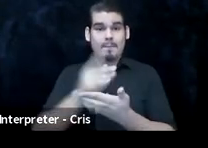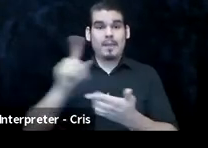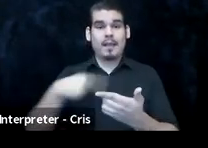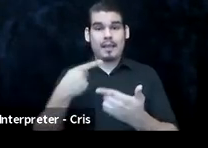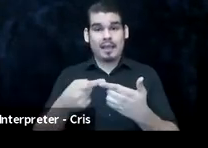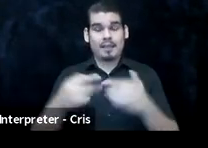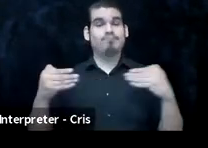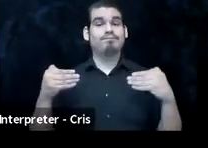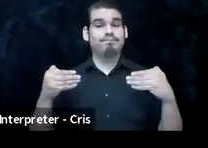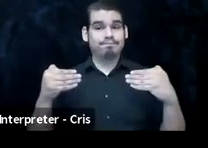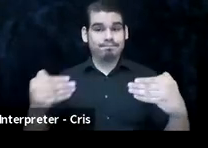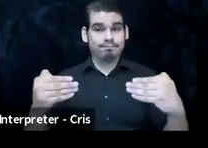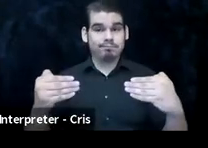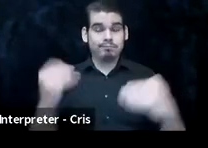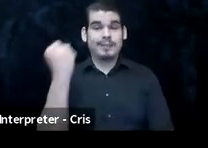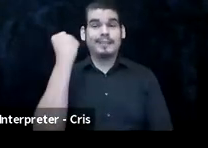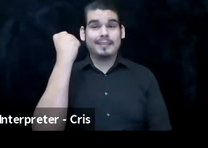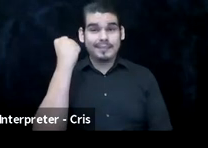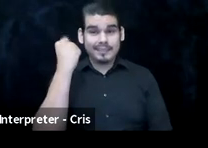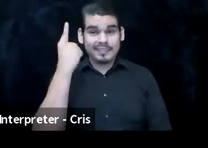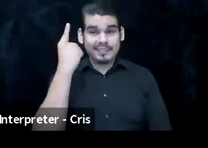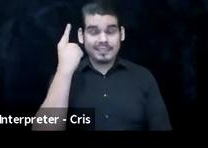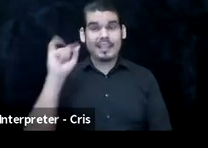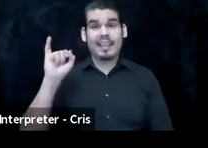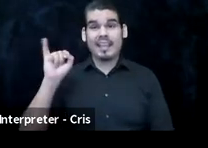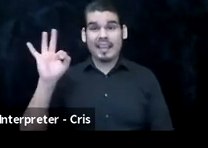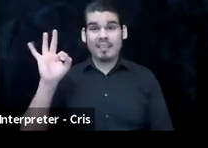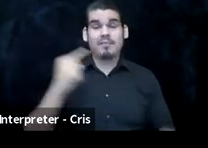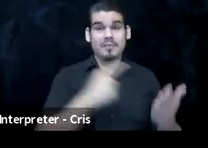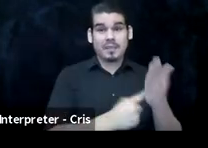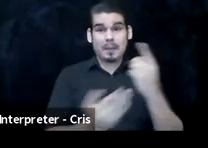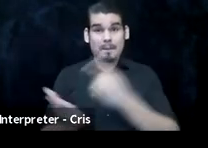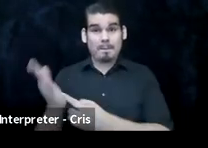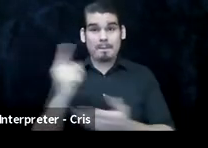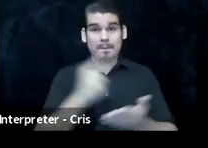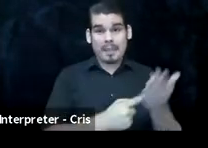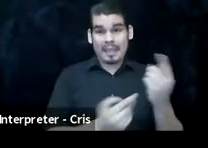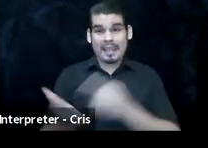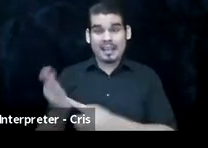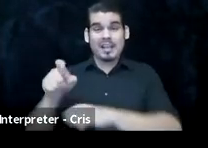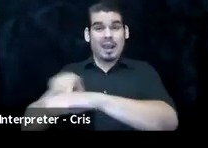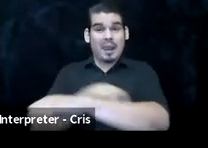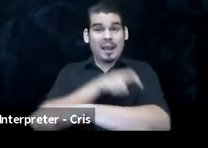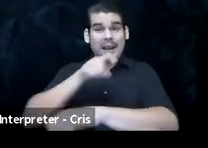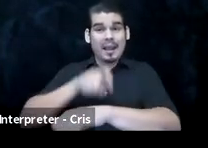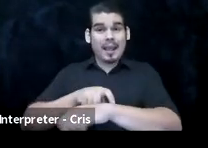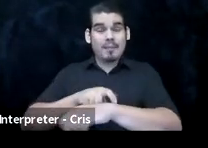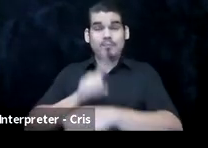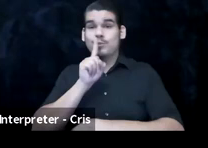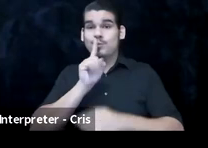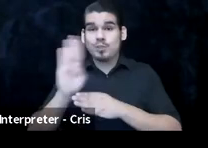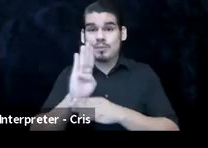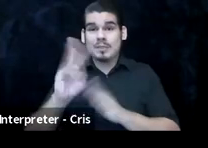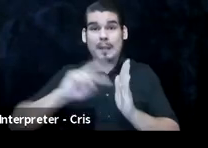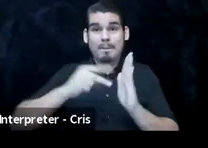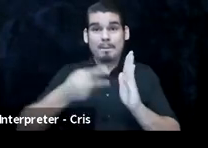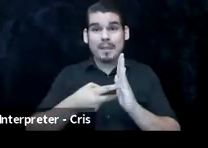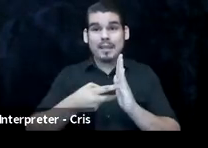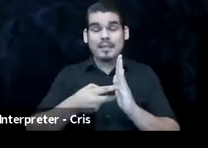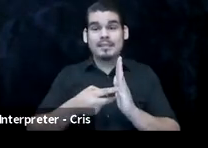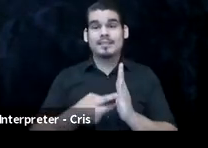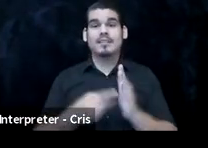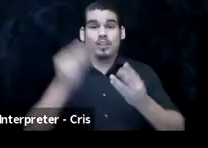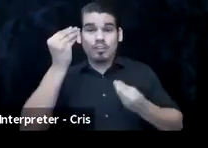Gerardo Chavez, RAD IX: Just because of the base seeking long time doesn't mean that it's done on time there's a lot of questions about a resolution sometimes people do you know, one of the beta.